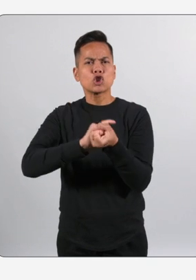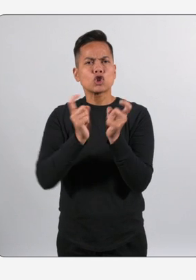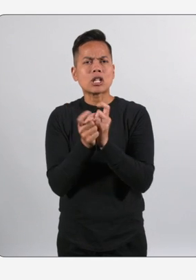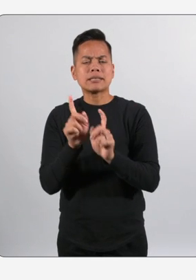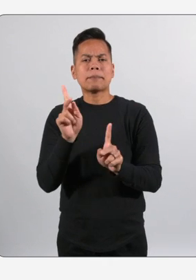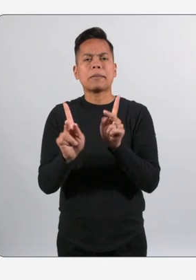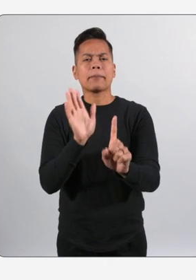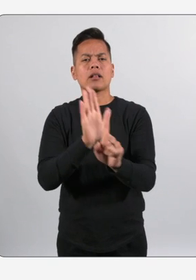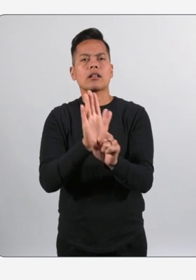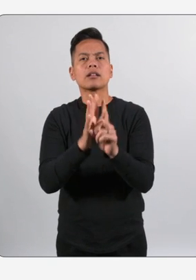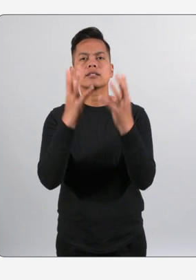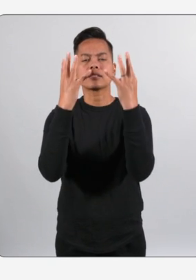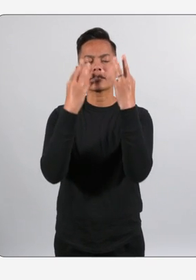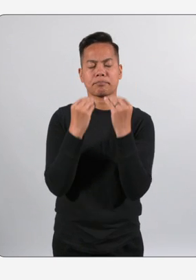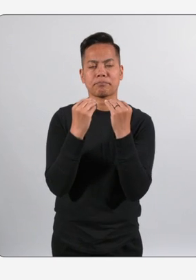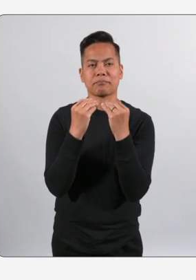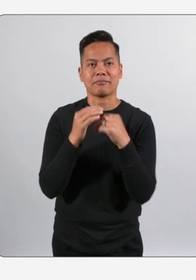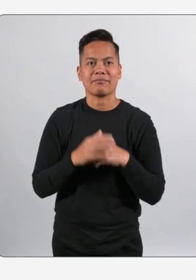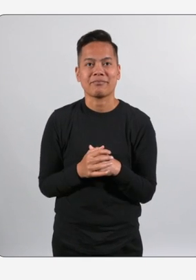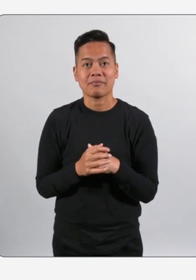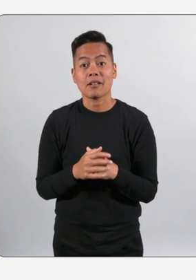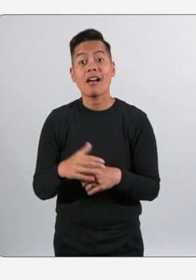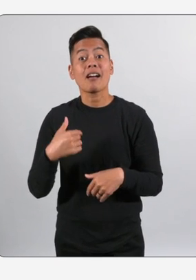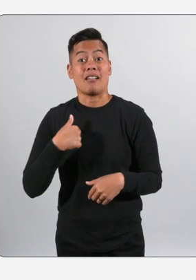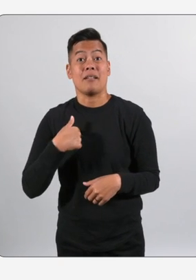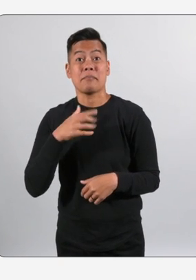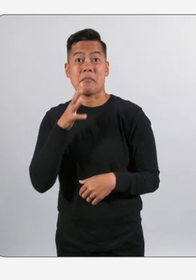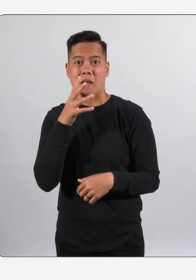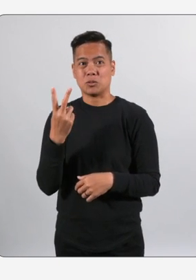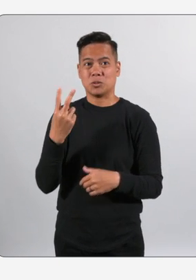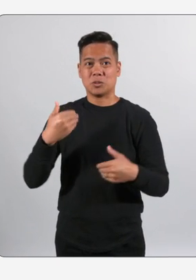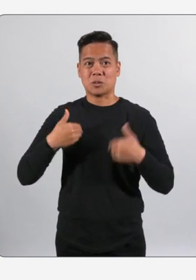And as a mom of two young kids, let me tell you, I know just how